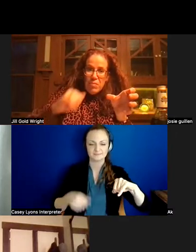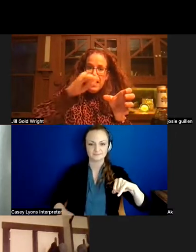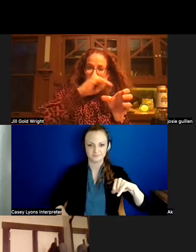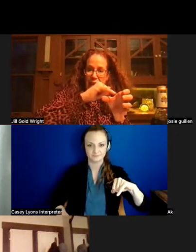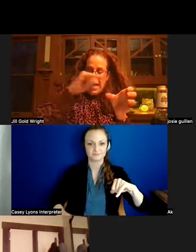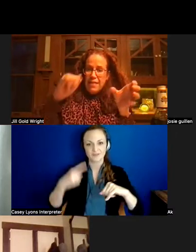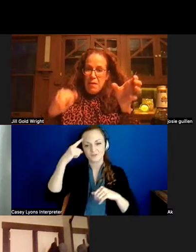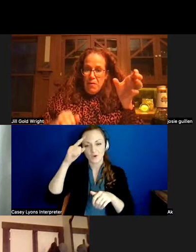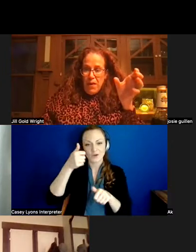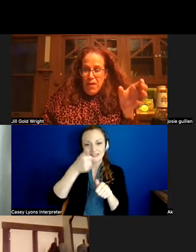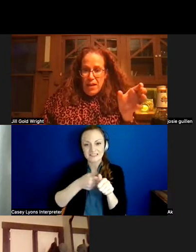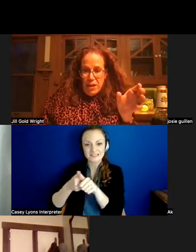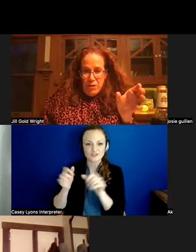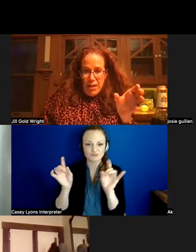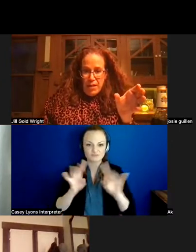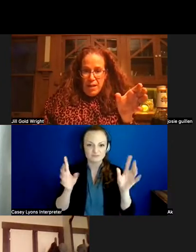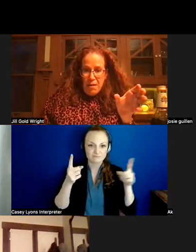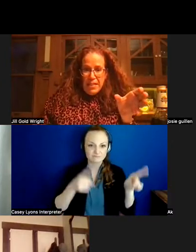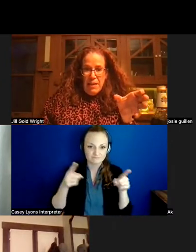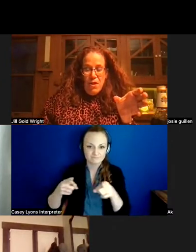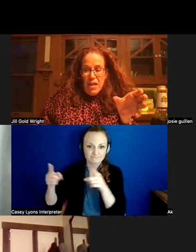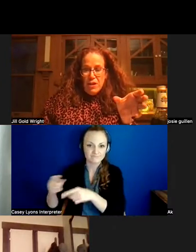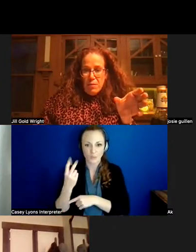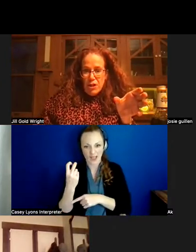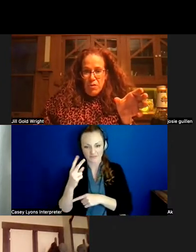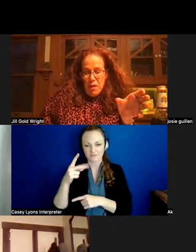plague that befell the Egyptians, because, even though the Egyptians were the oppressors,